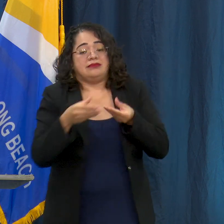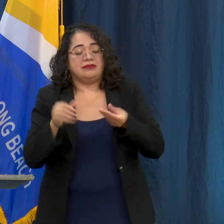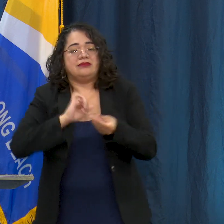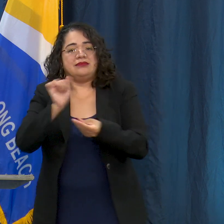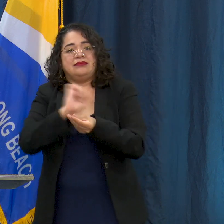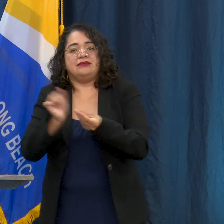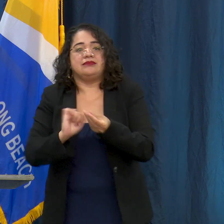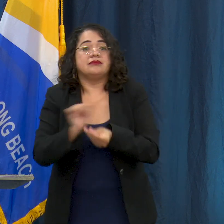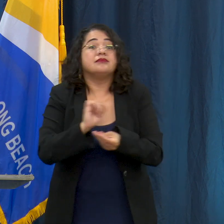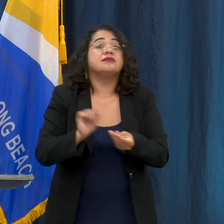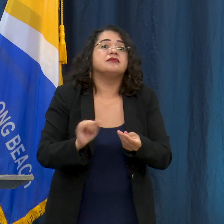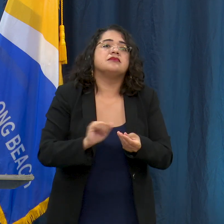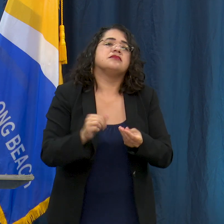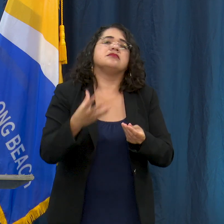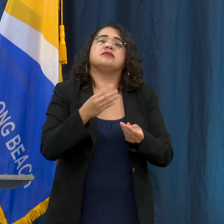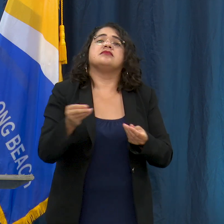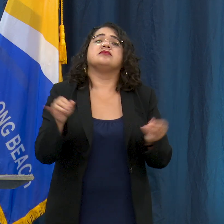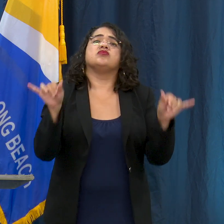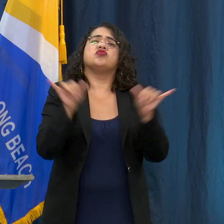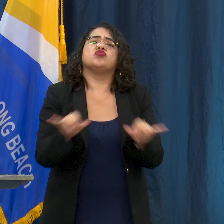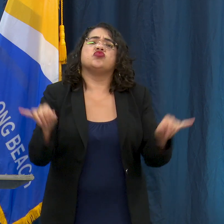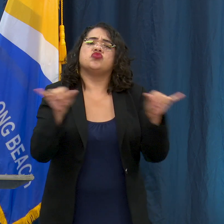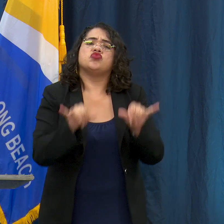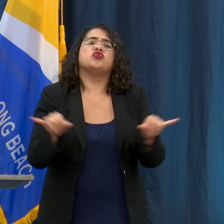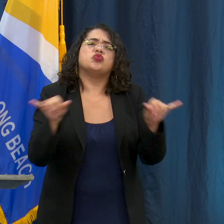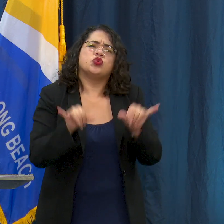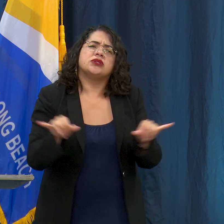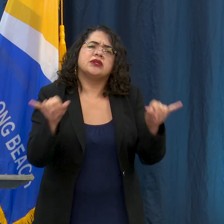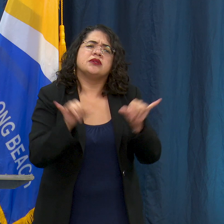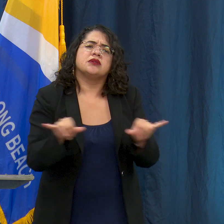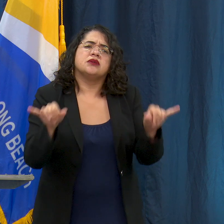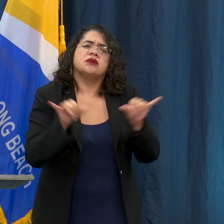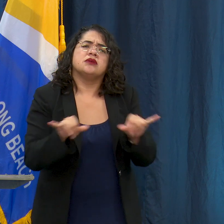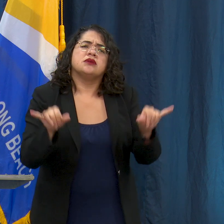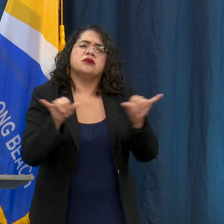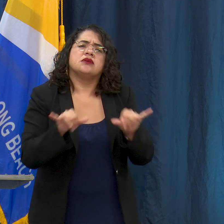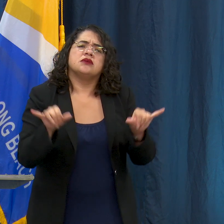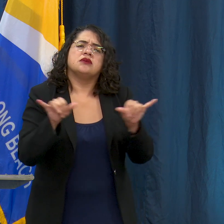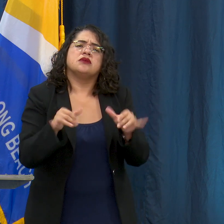transactions that don't require face-to-face assistance. When you get gas,